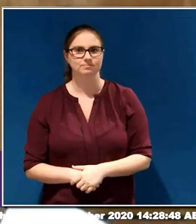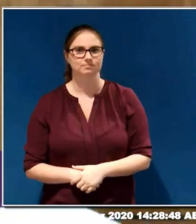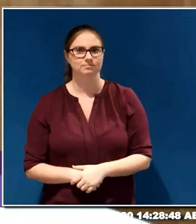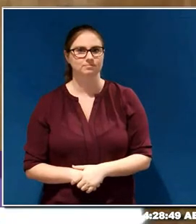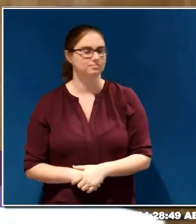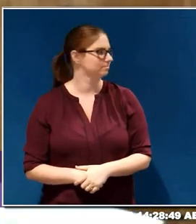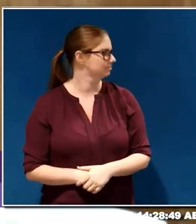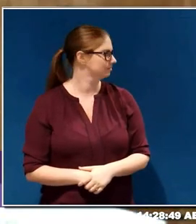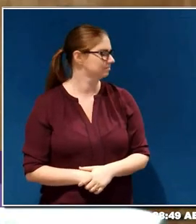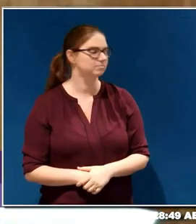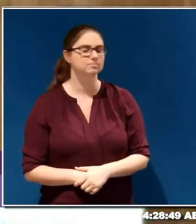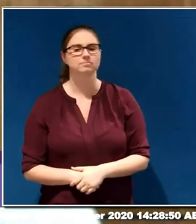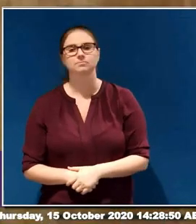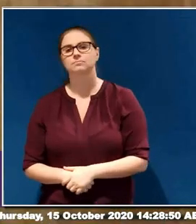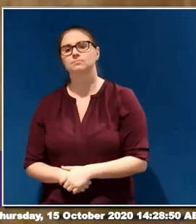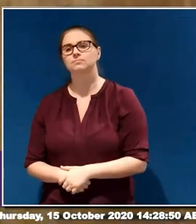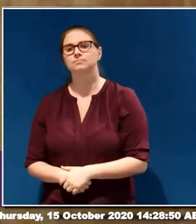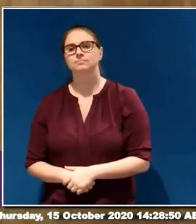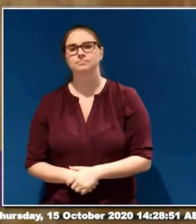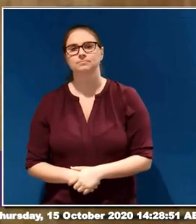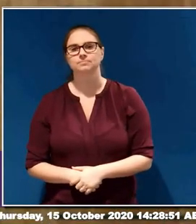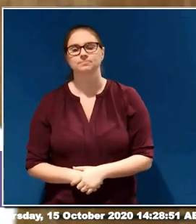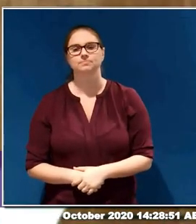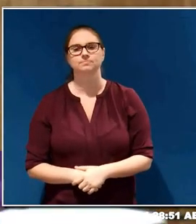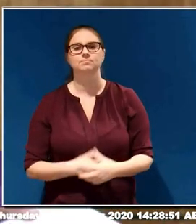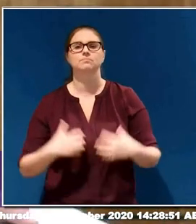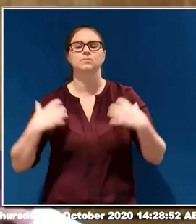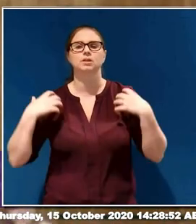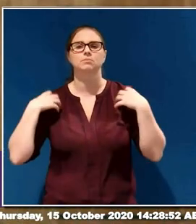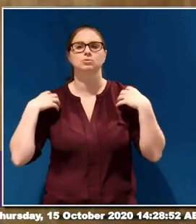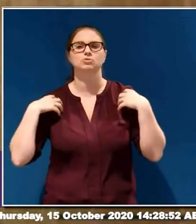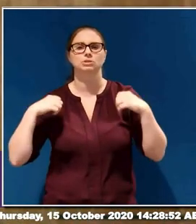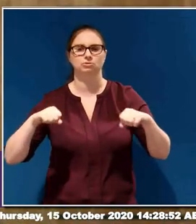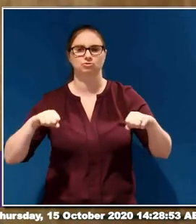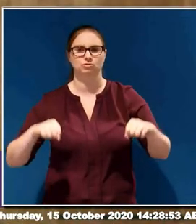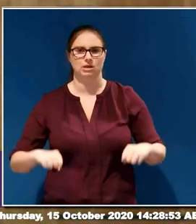In paragraph 43, Ms Howlett, you say that: